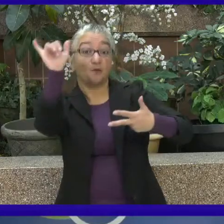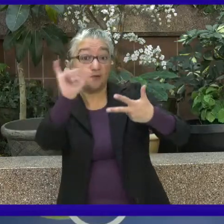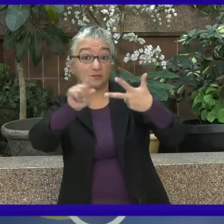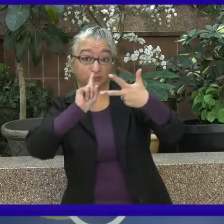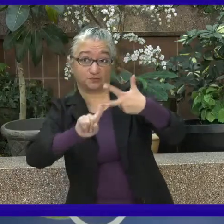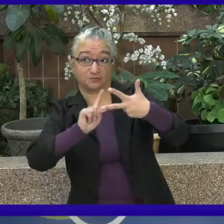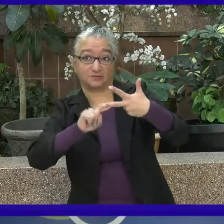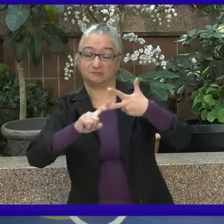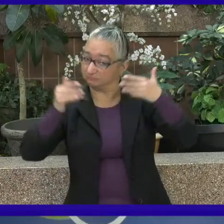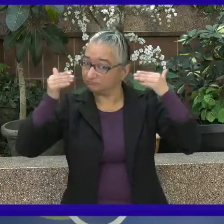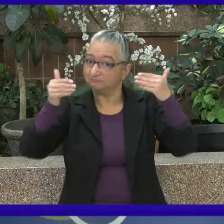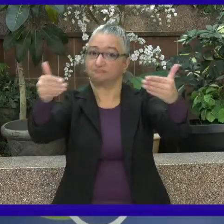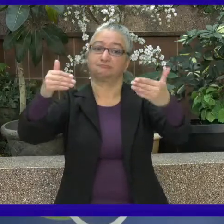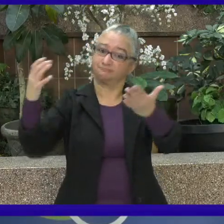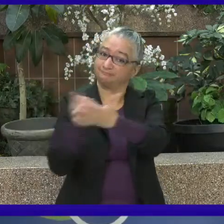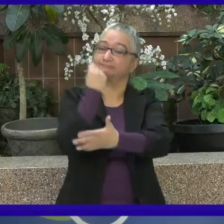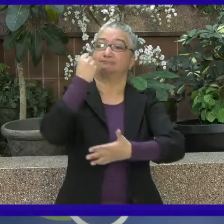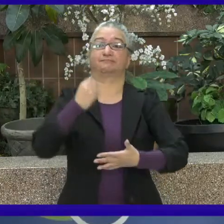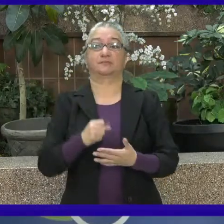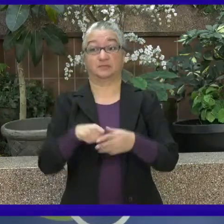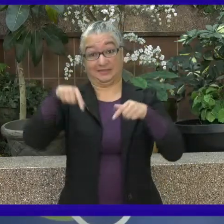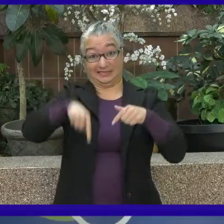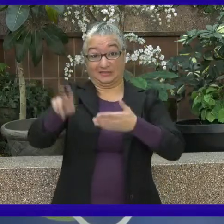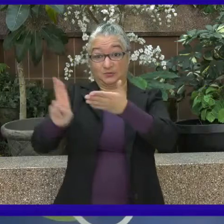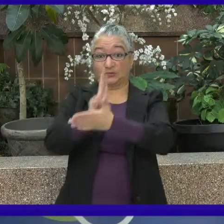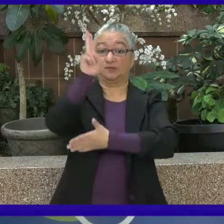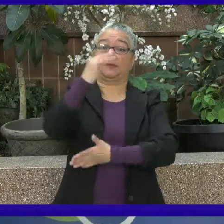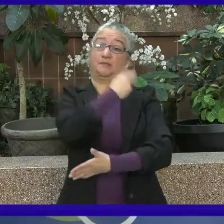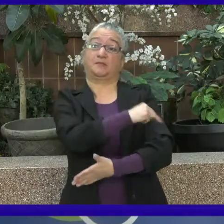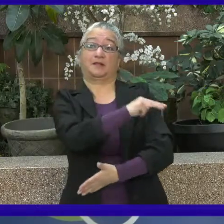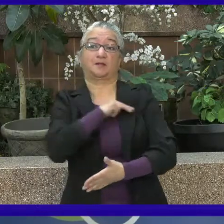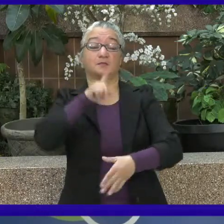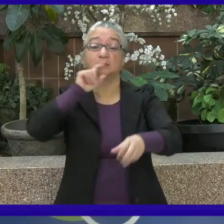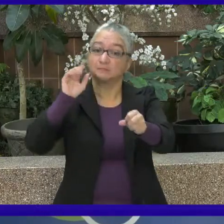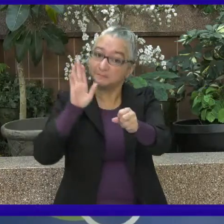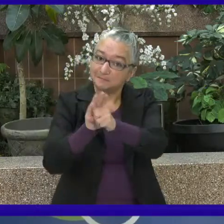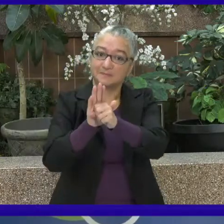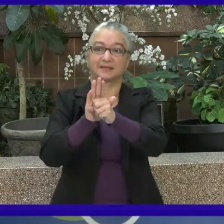to demonstrate leadership and support crucial efforts including doing our part